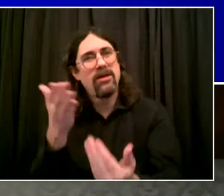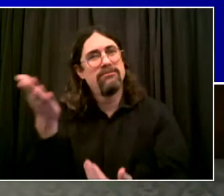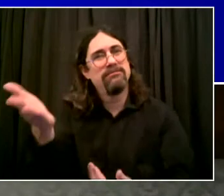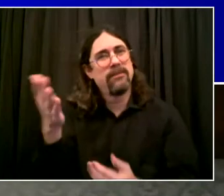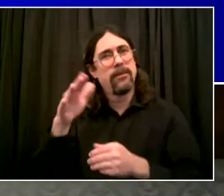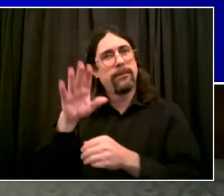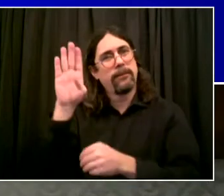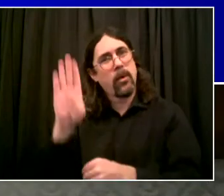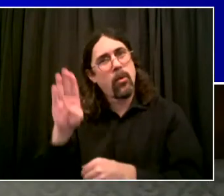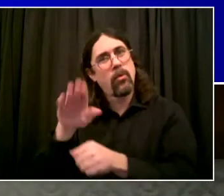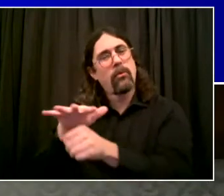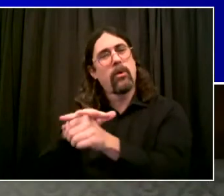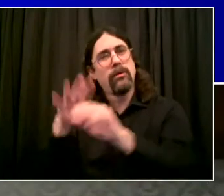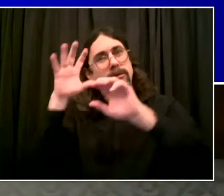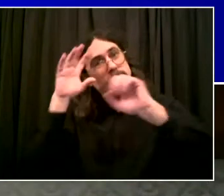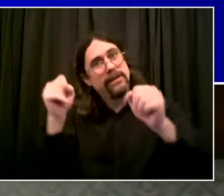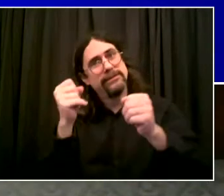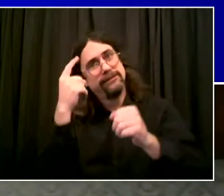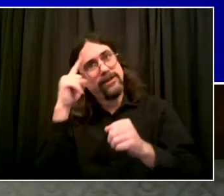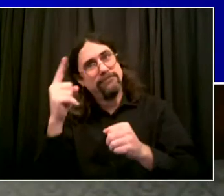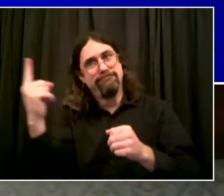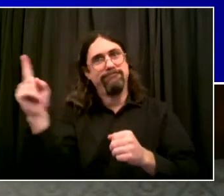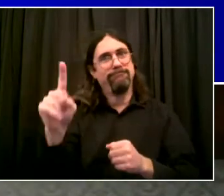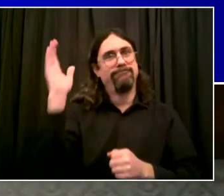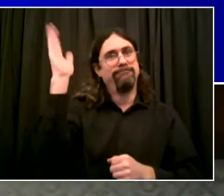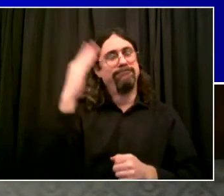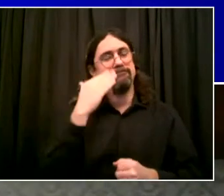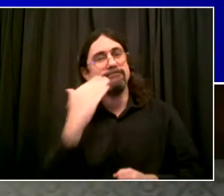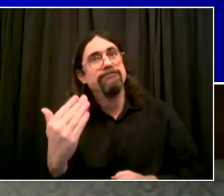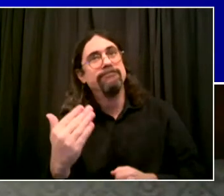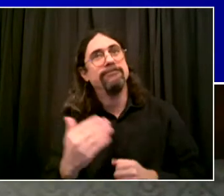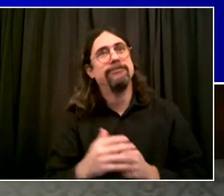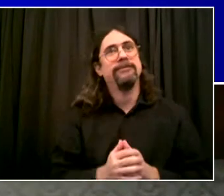YORKERS. THANK YOU, AS ALWAYS YOU HAVE